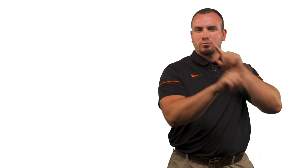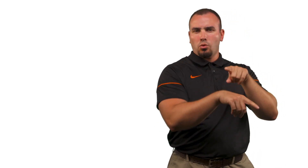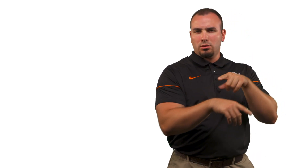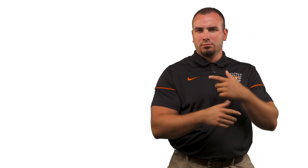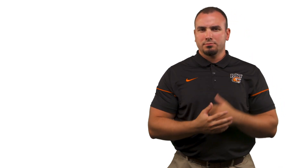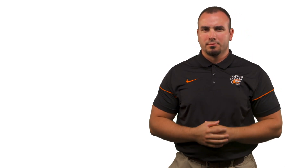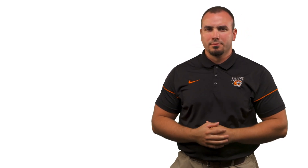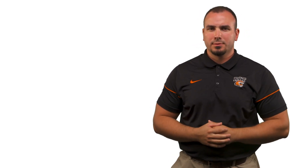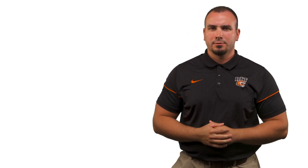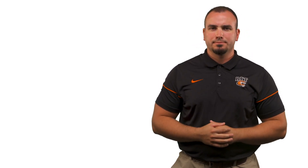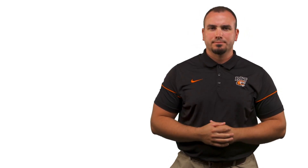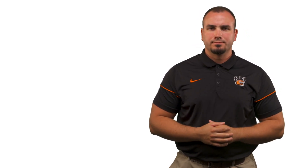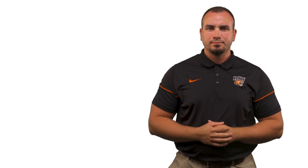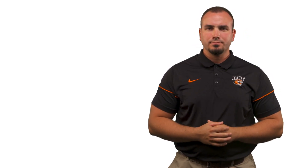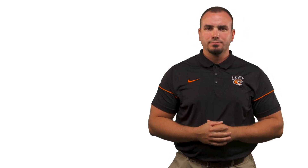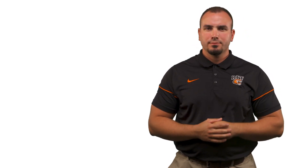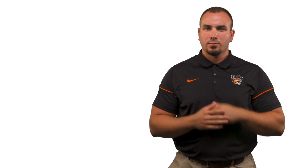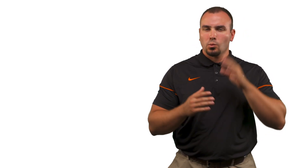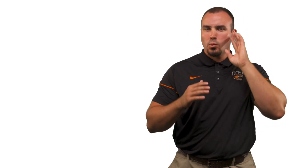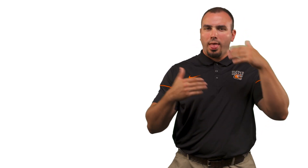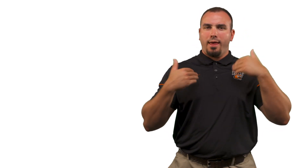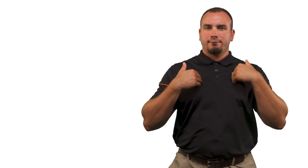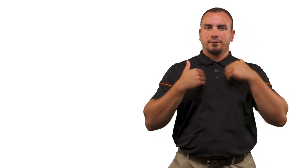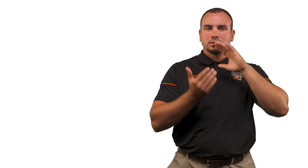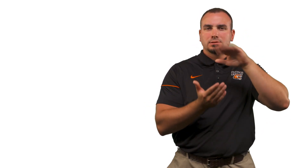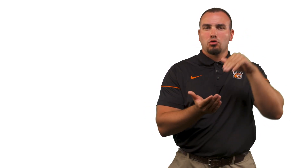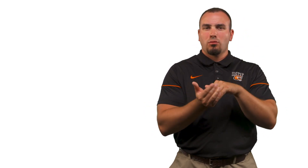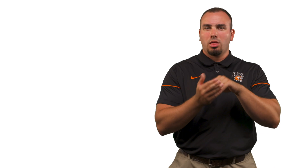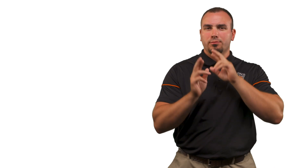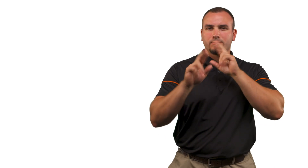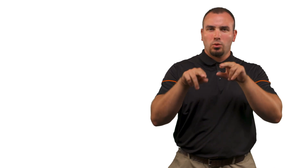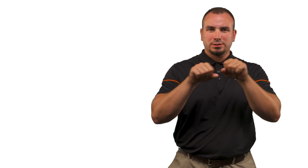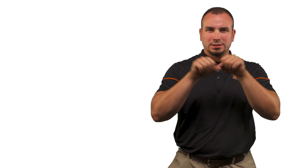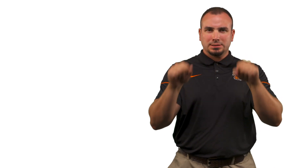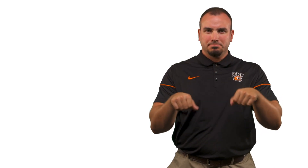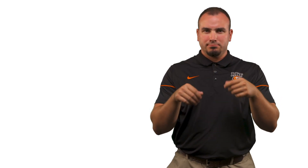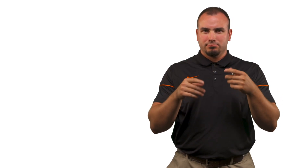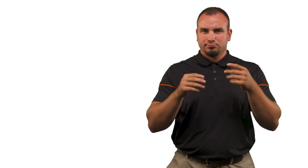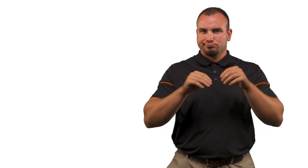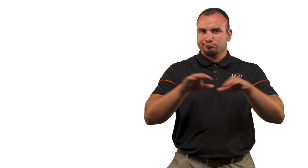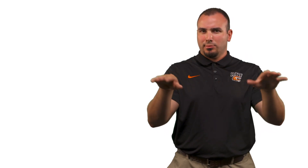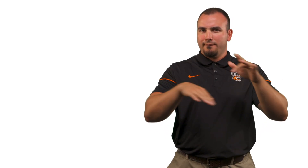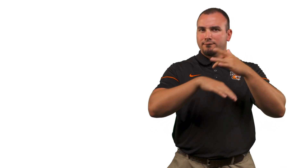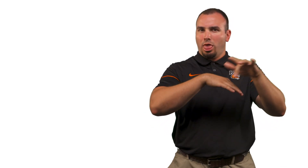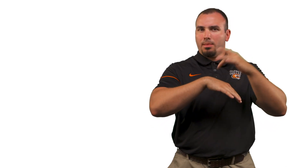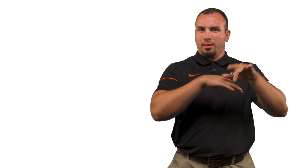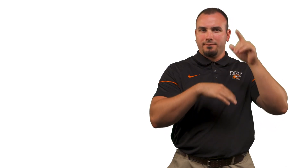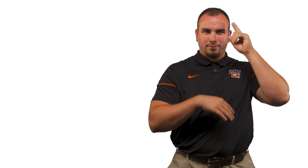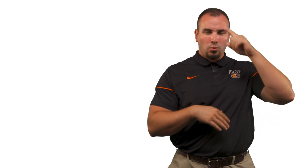and report concerns that are not otherwise resolved. A central reporting form will be available